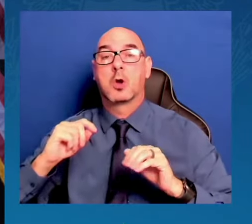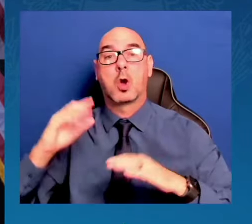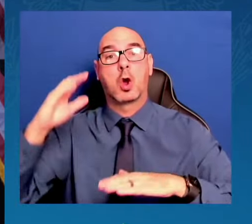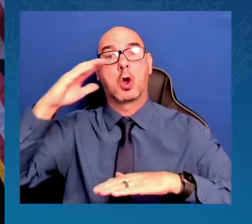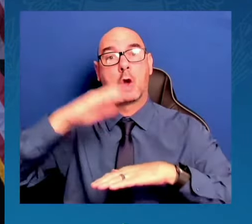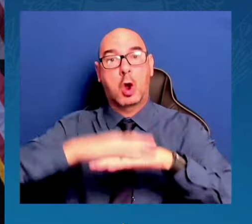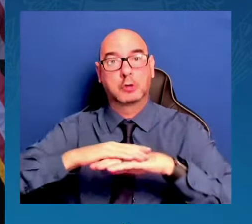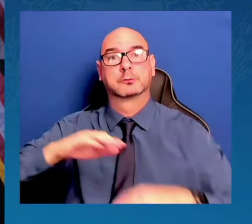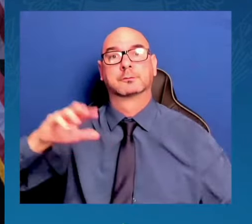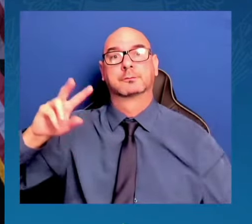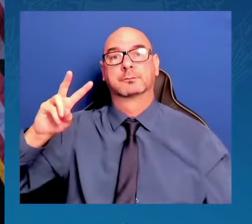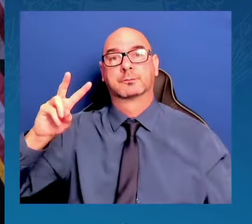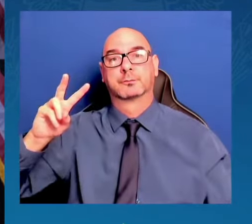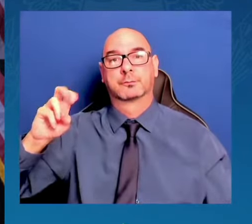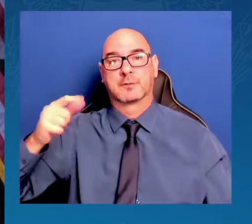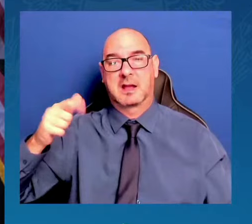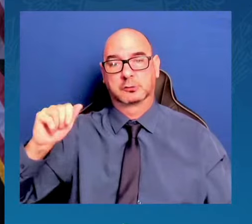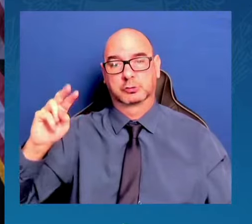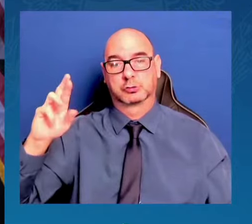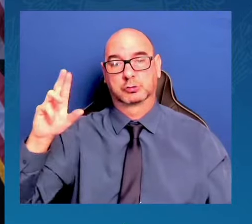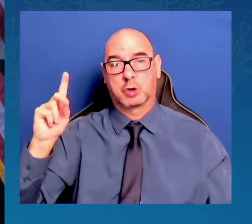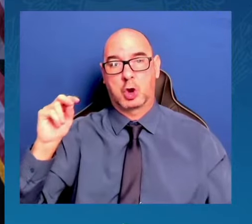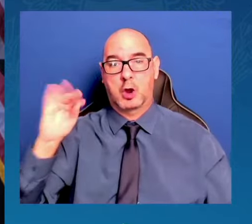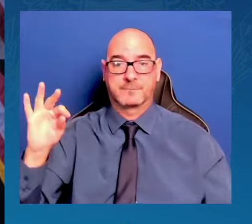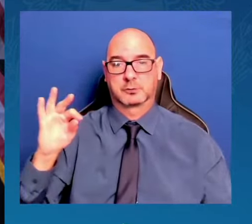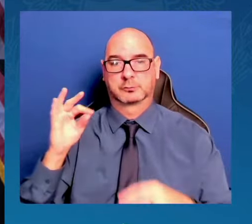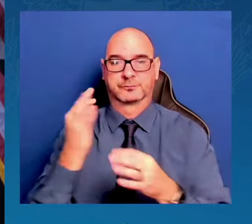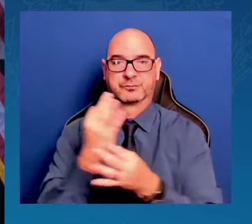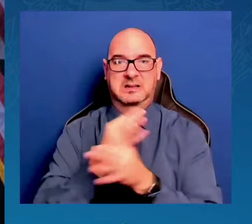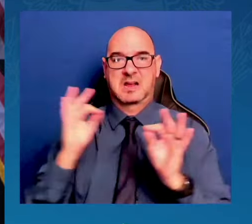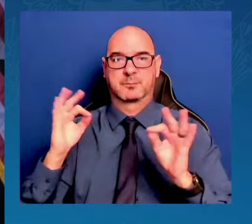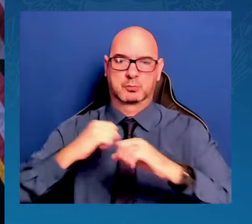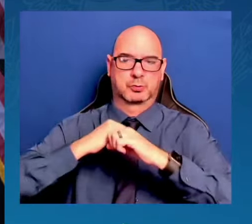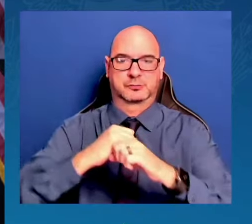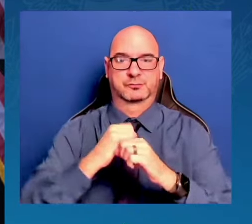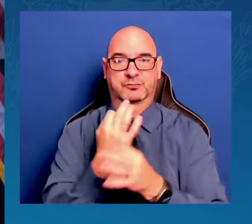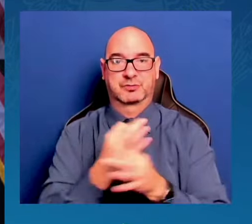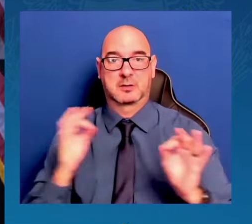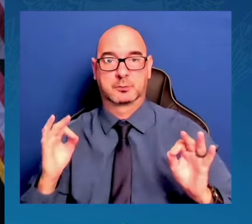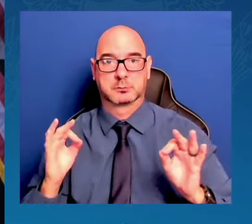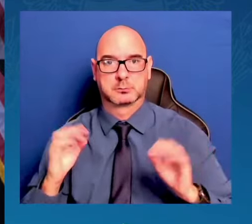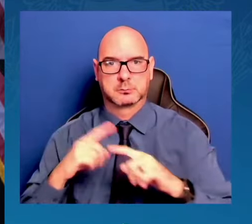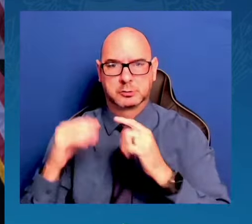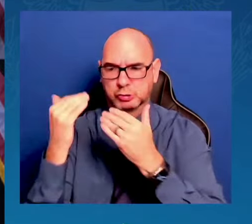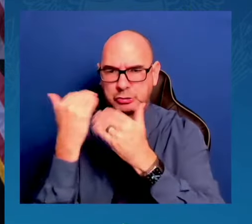while they dare to restrict the rights of the American people and attack the very foundations of freedom?